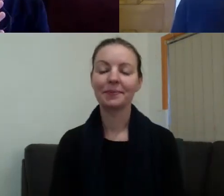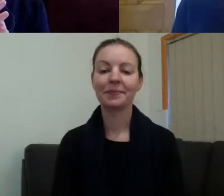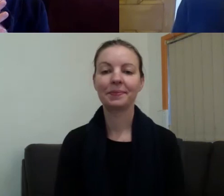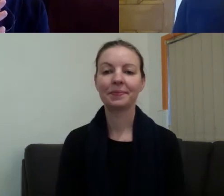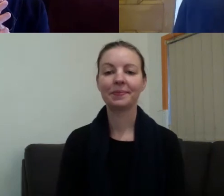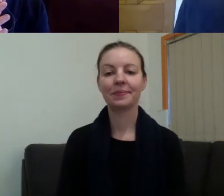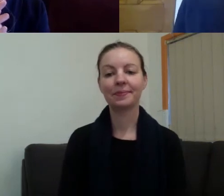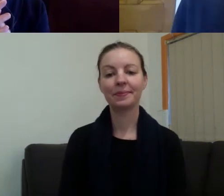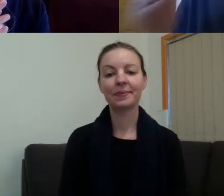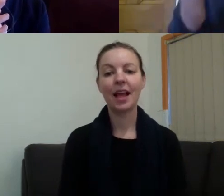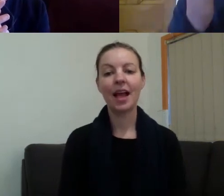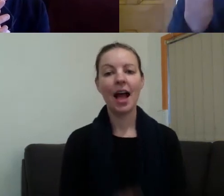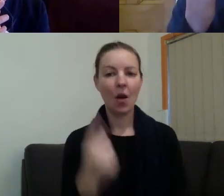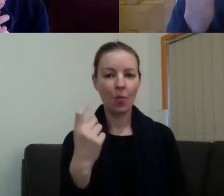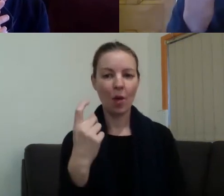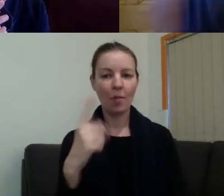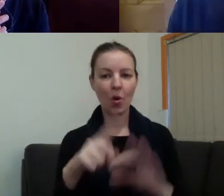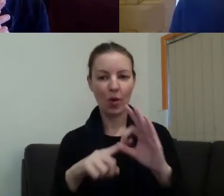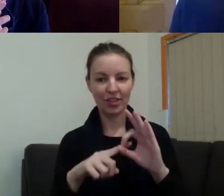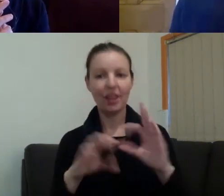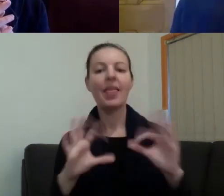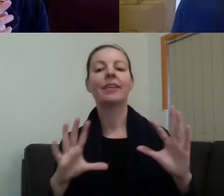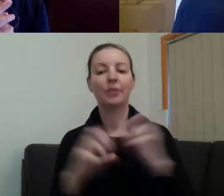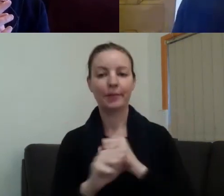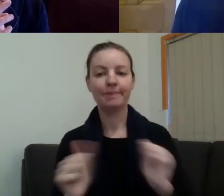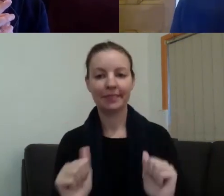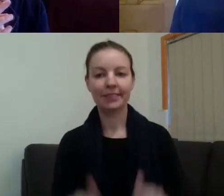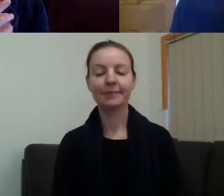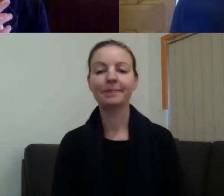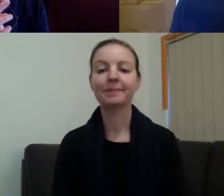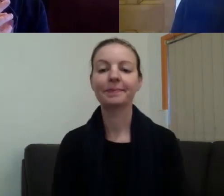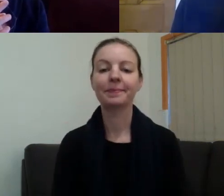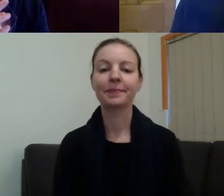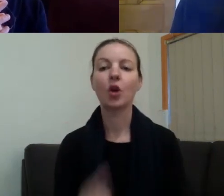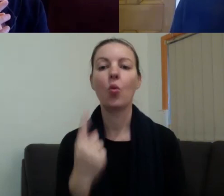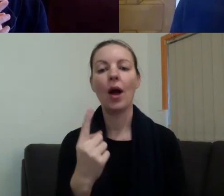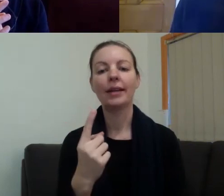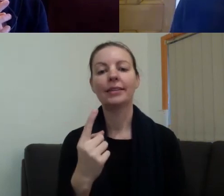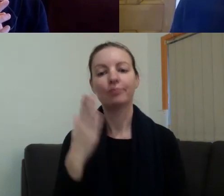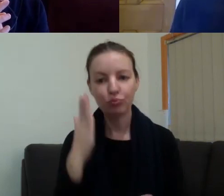that. I think we have got one more question and then we will wrap it up. One practical tip to leave us with.